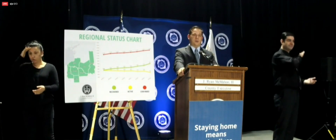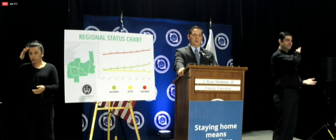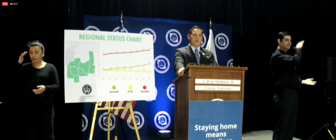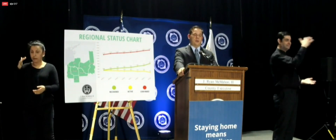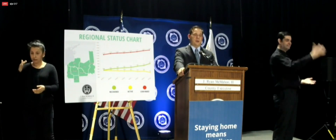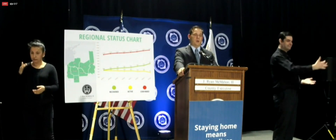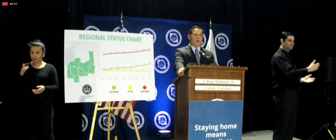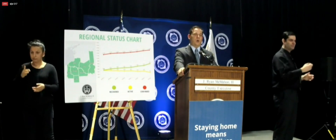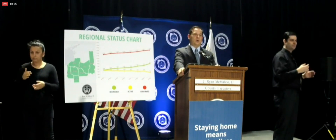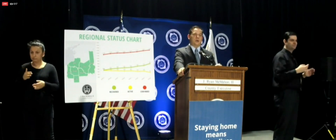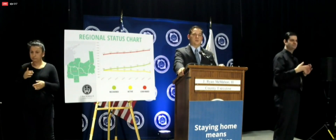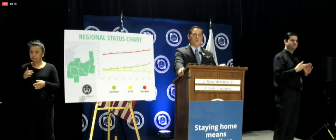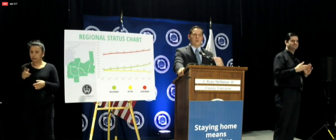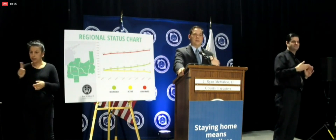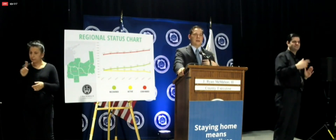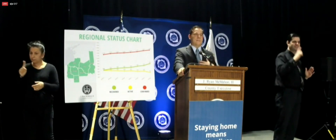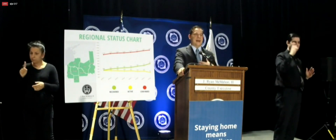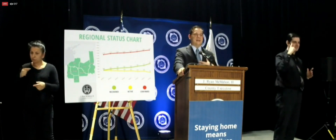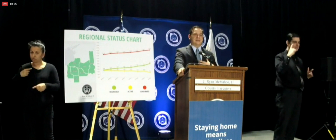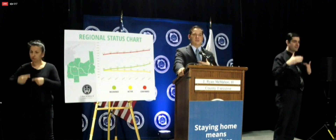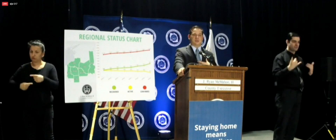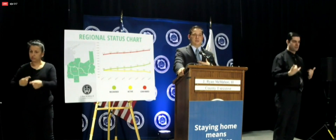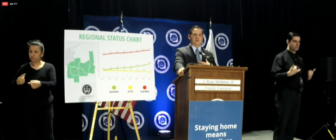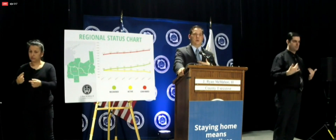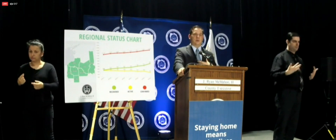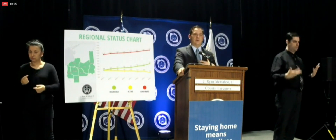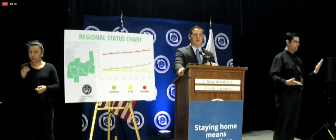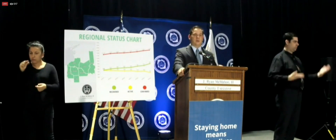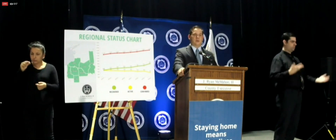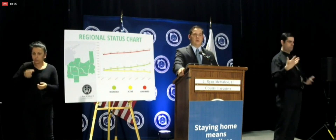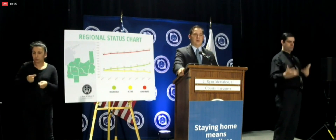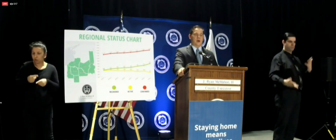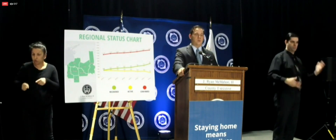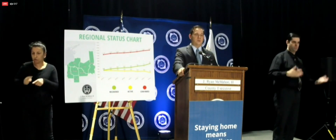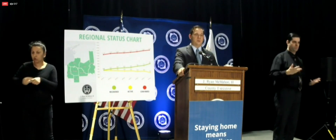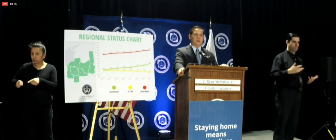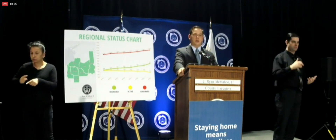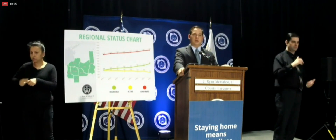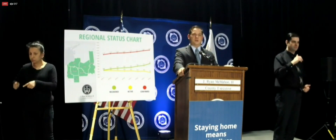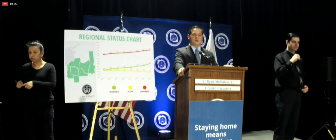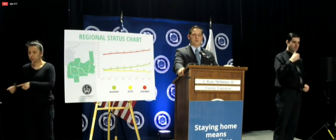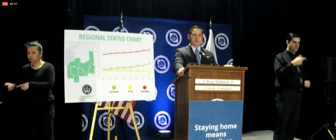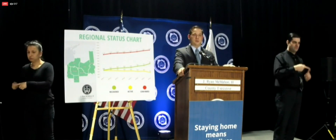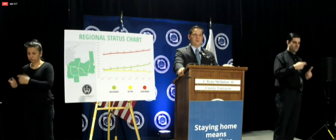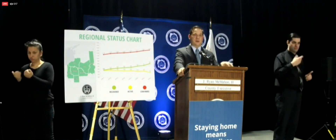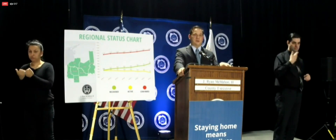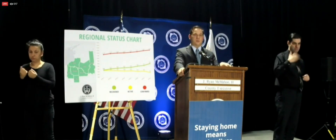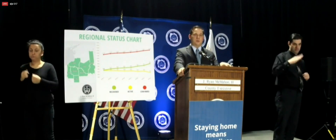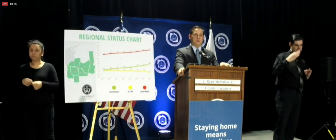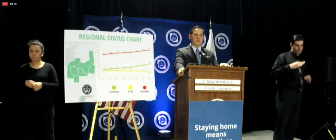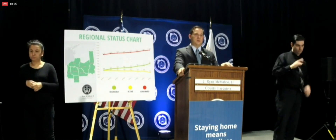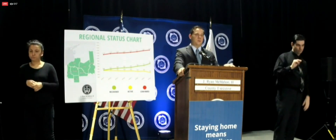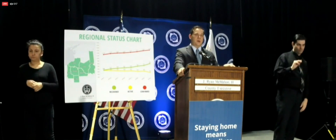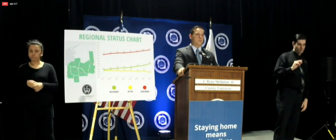EFFICIENT GOVERNMENT. WE DO NOT HAVE A DEFICIT NOW, OR A HOLE BECAUSE WE MADE A BAD DECISION AT THE LOCAL LEVEL.